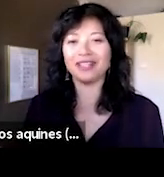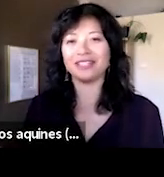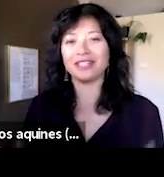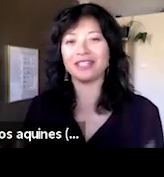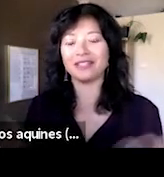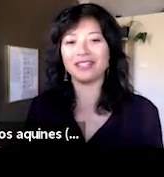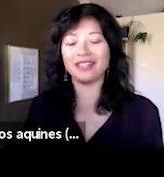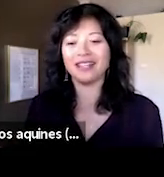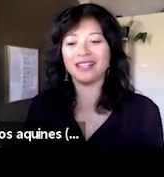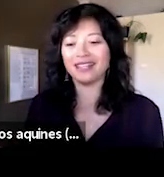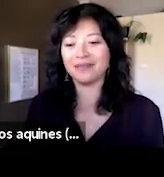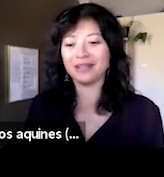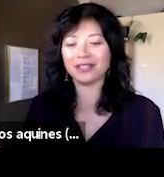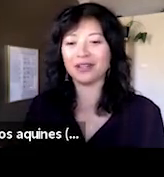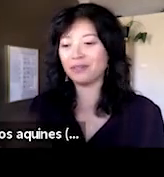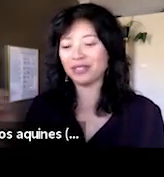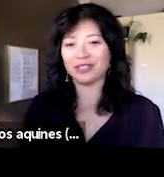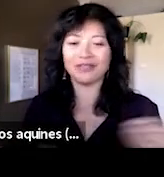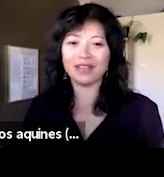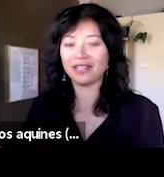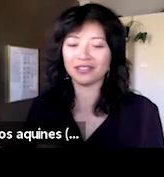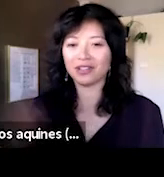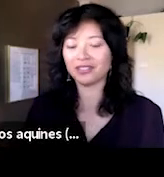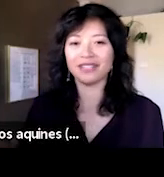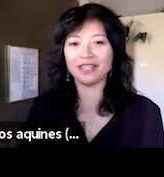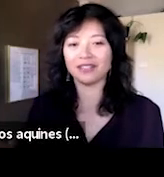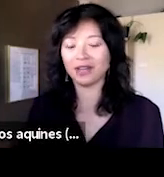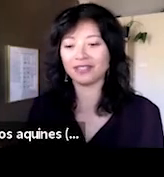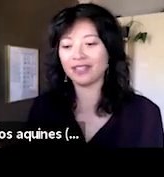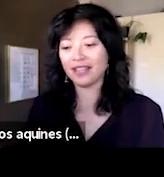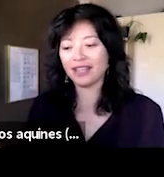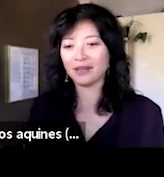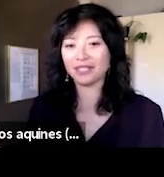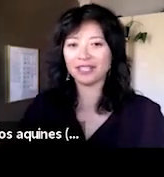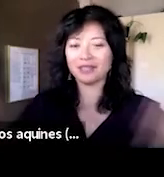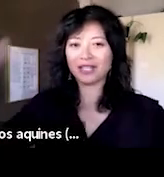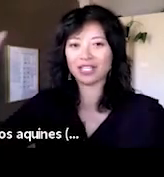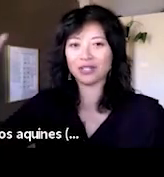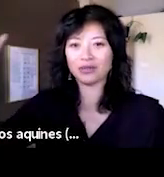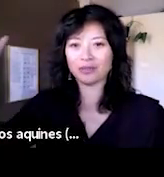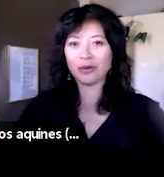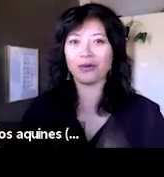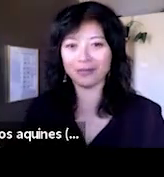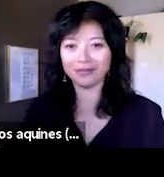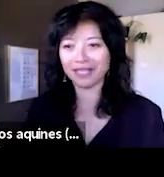instead of having us all pitched $5,000, 10,000 grants, we decided to make a huge program like as